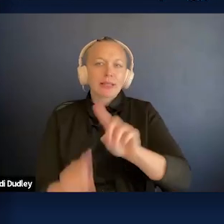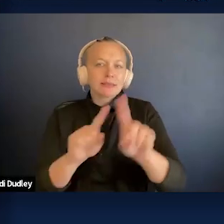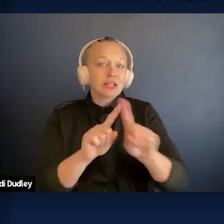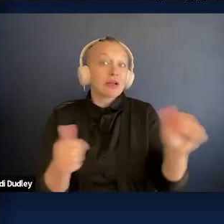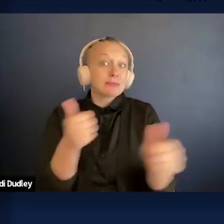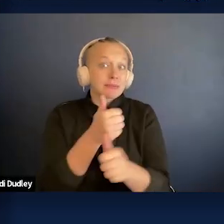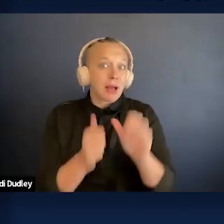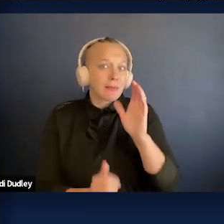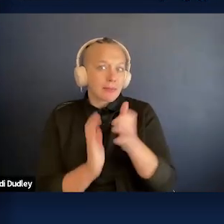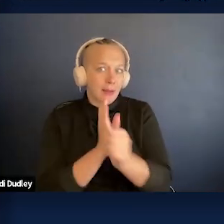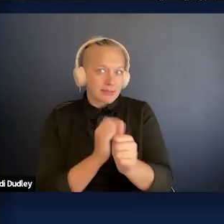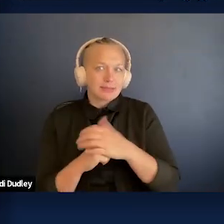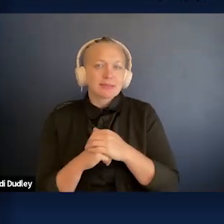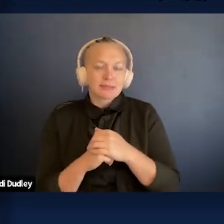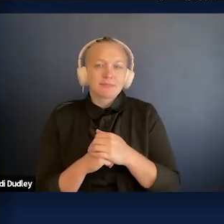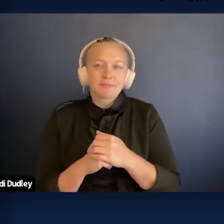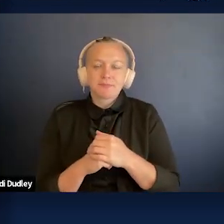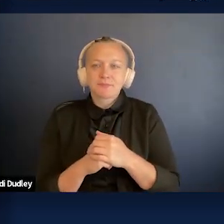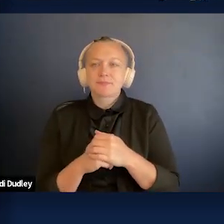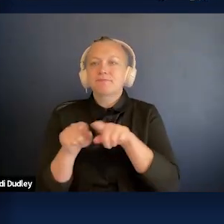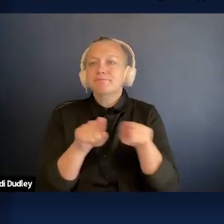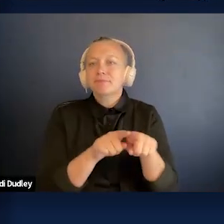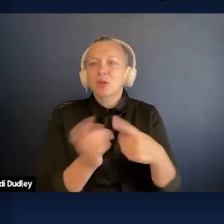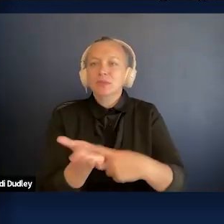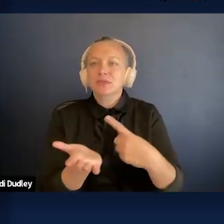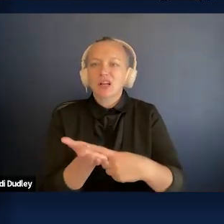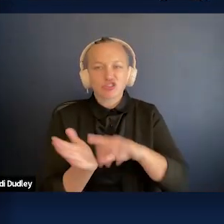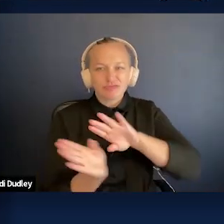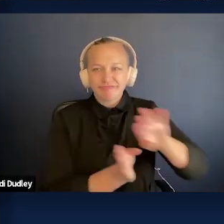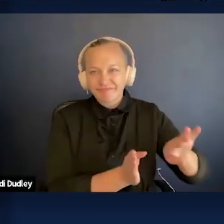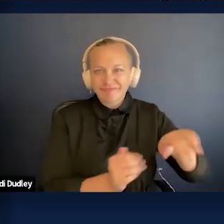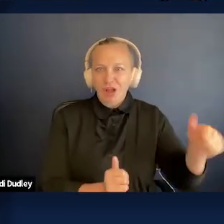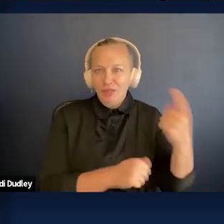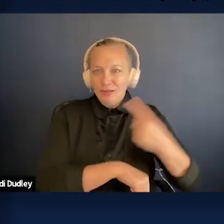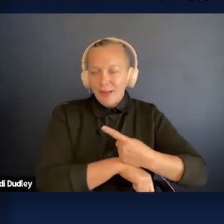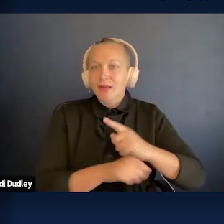And then the final concept to introduce is called social prescribing, which is the idea that health professionals can prescribe.